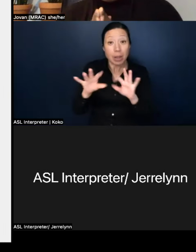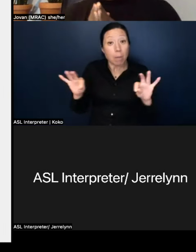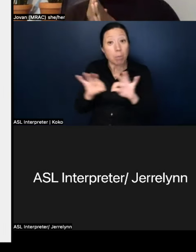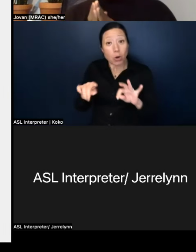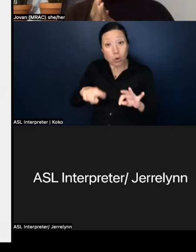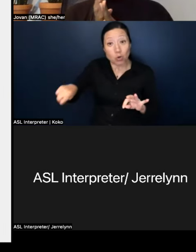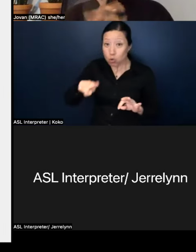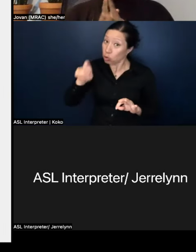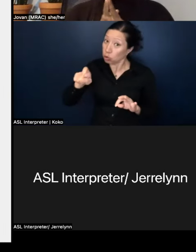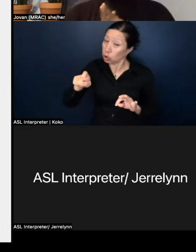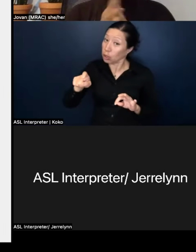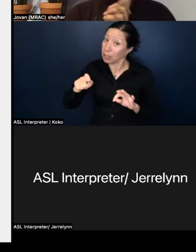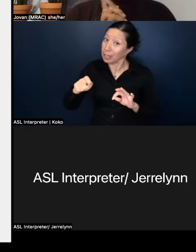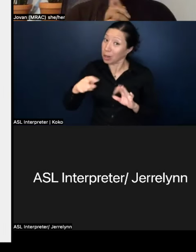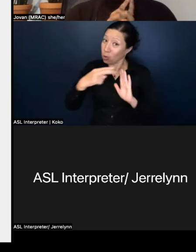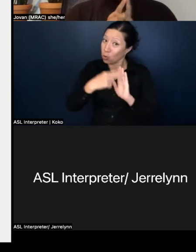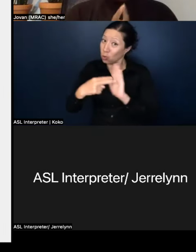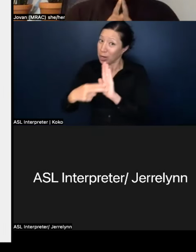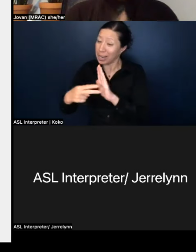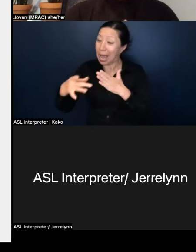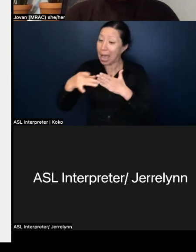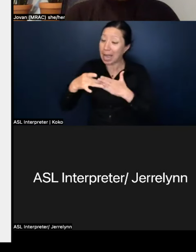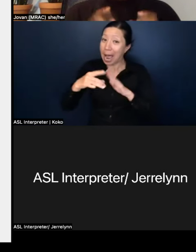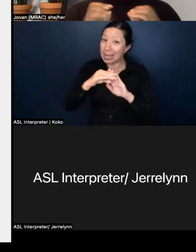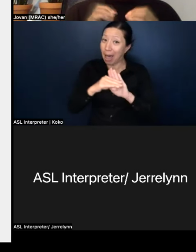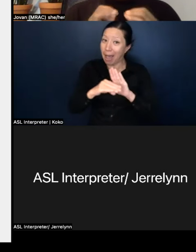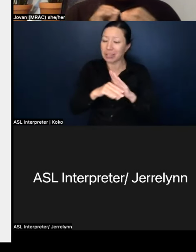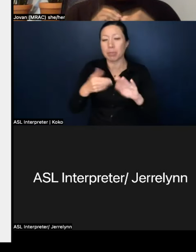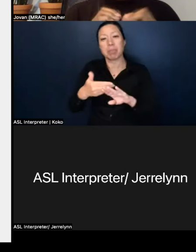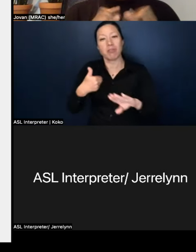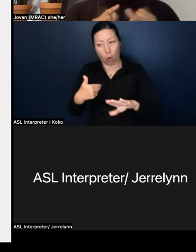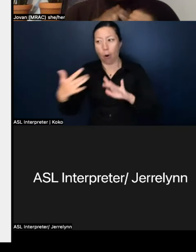before you reach out for questions, please, please, please. But I wanna make it clear